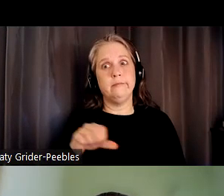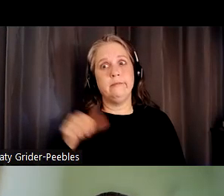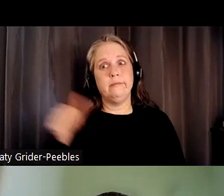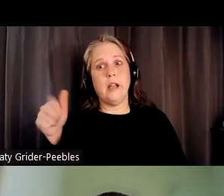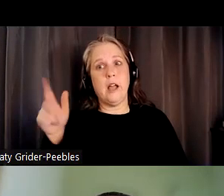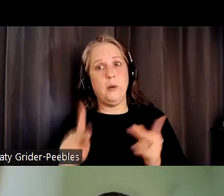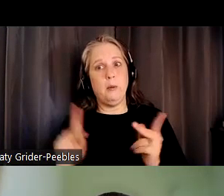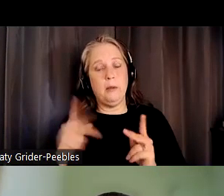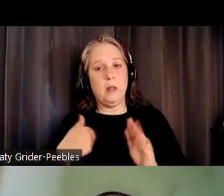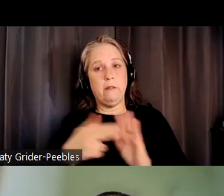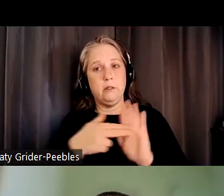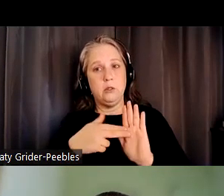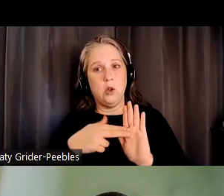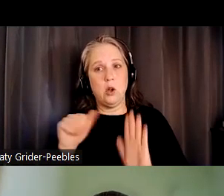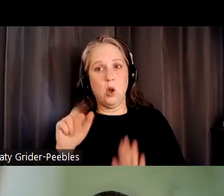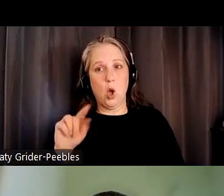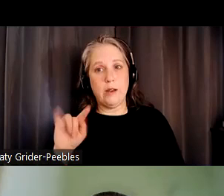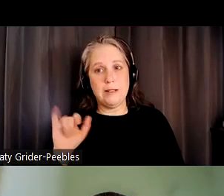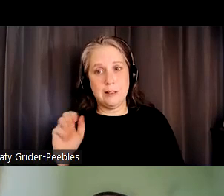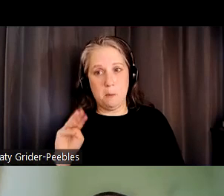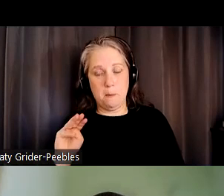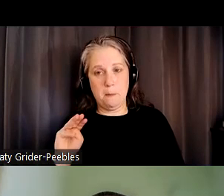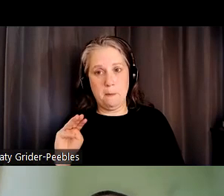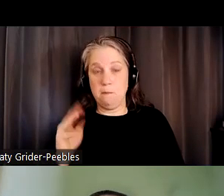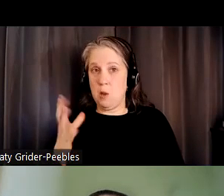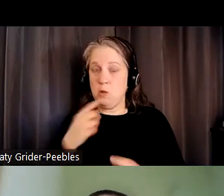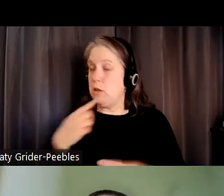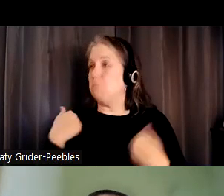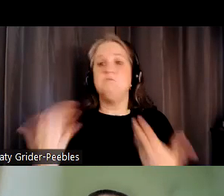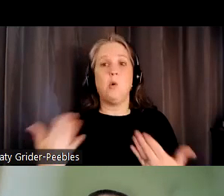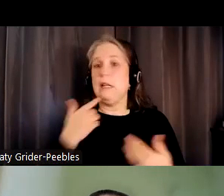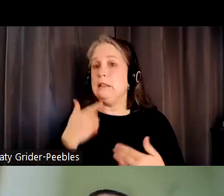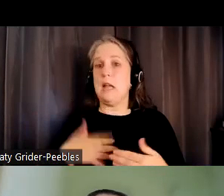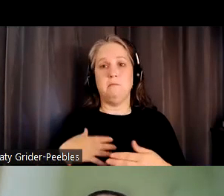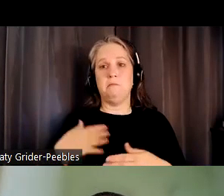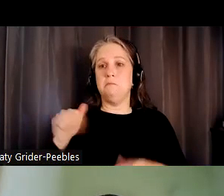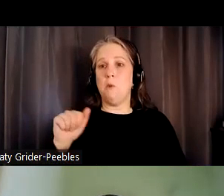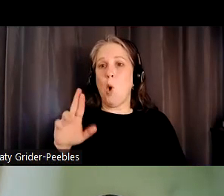condition of autism who do want to be called autistic. It's not a bad word to them.